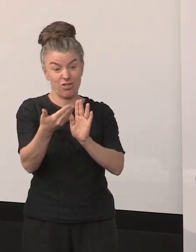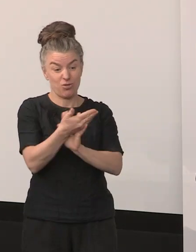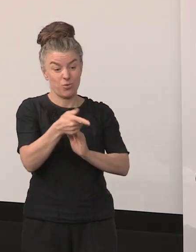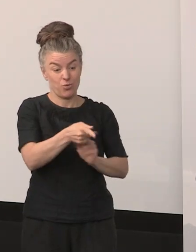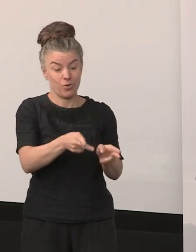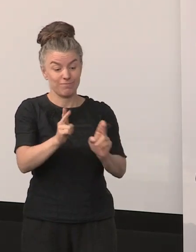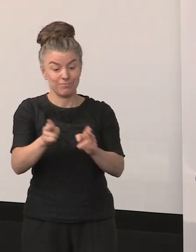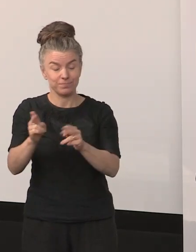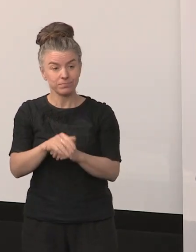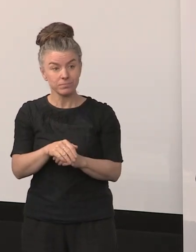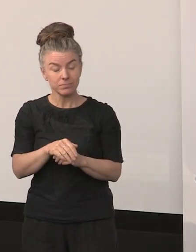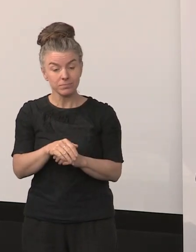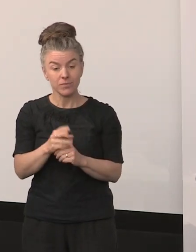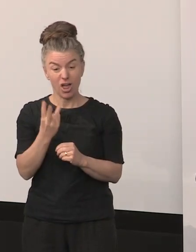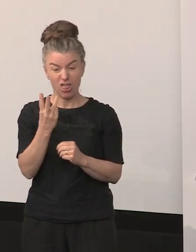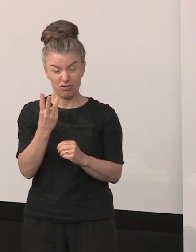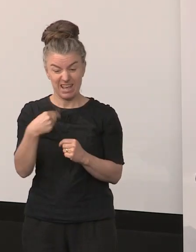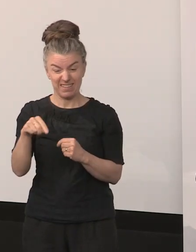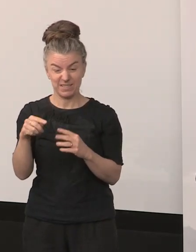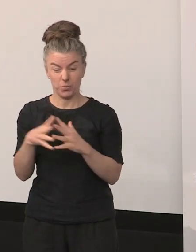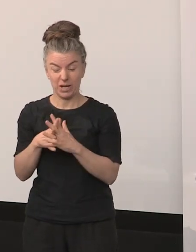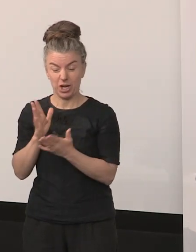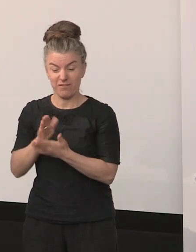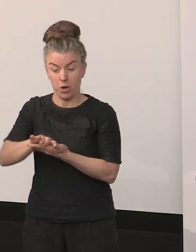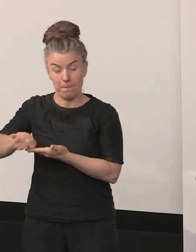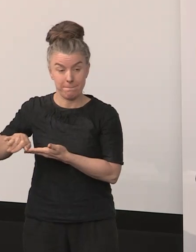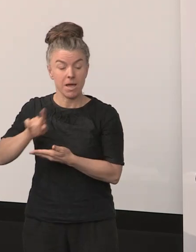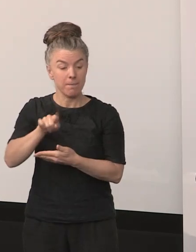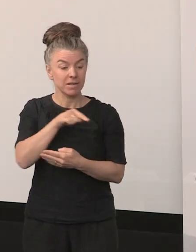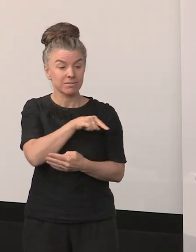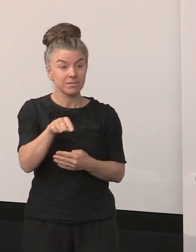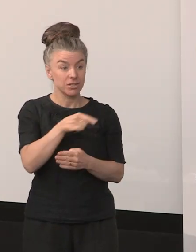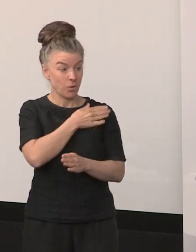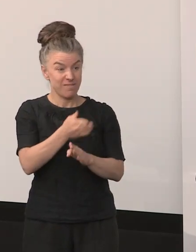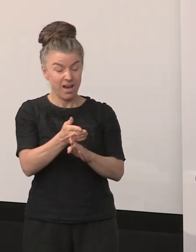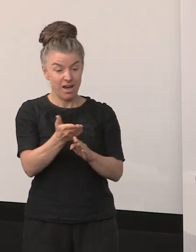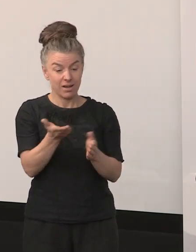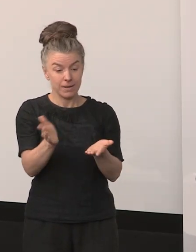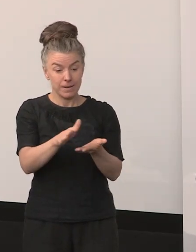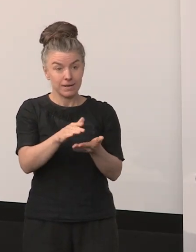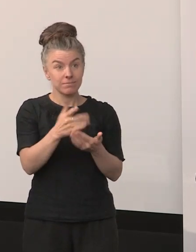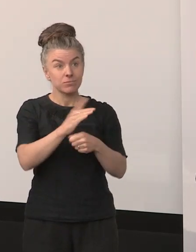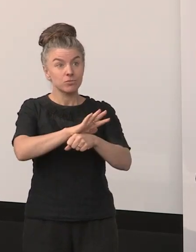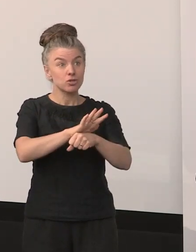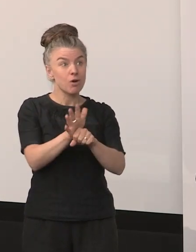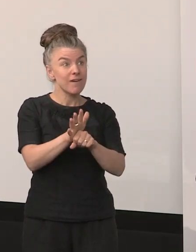identified under 40 cases there. And we saw, prior to these three cases announced